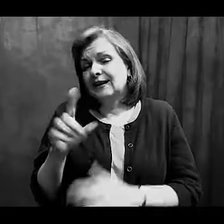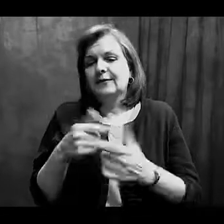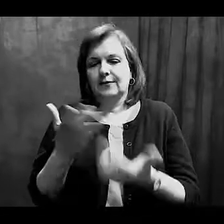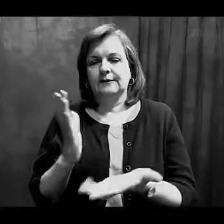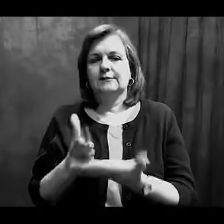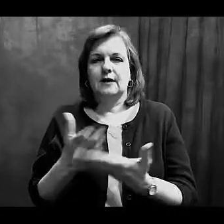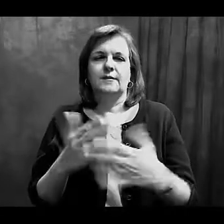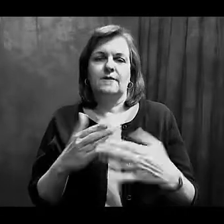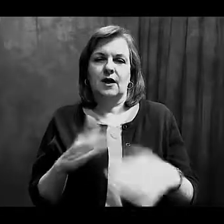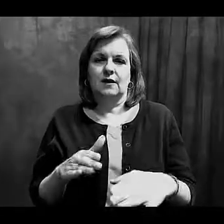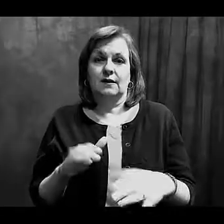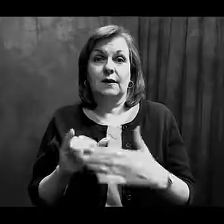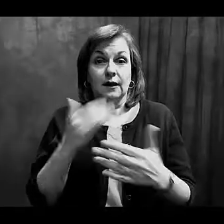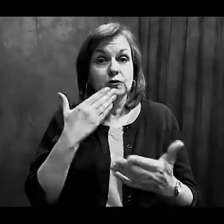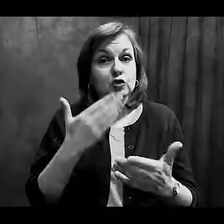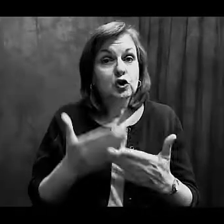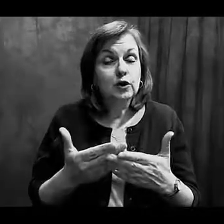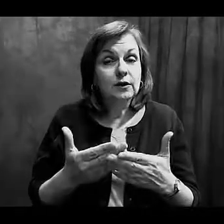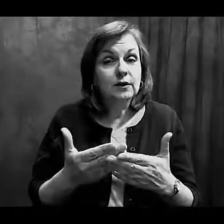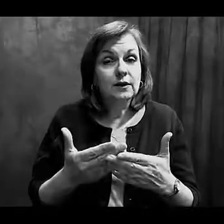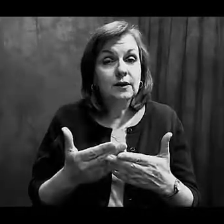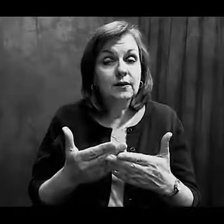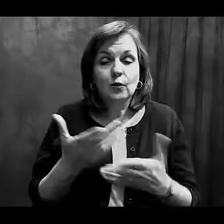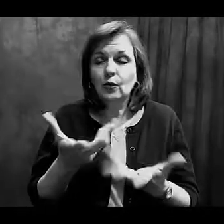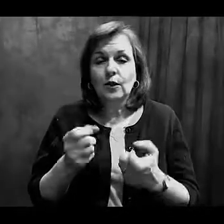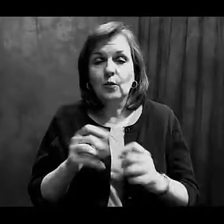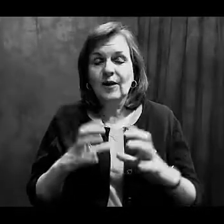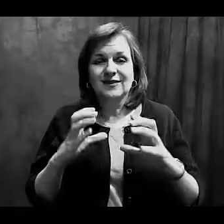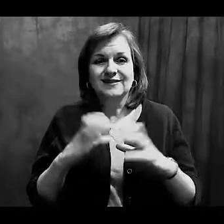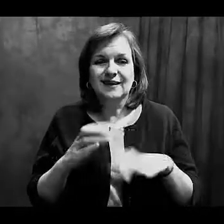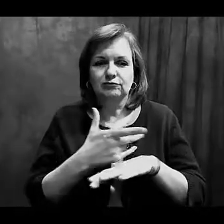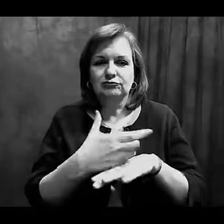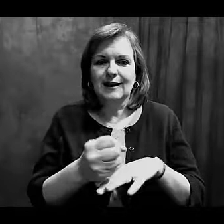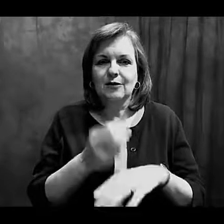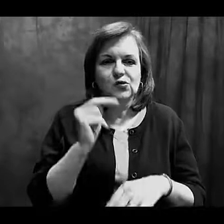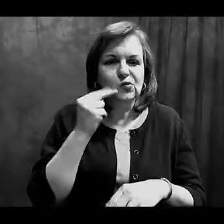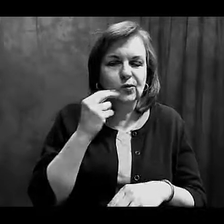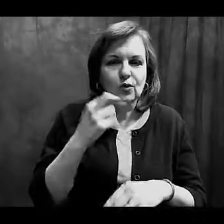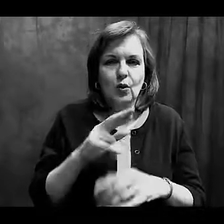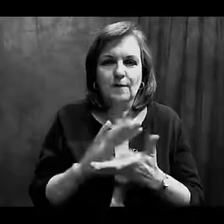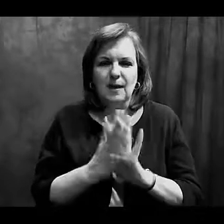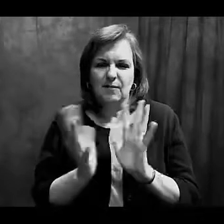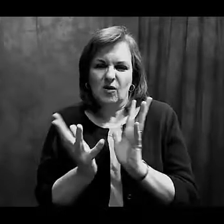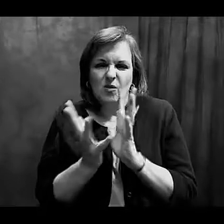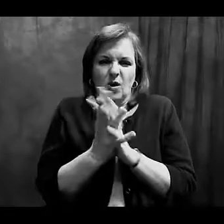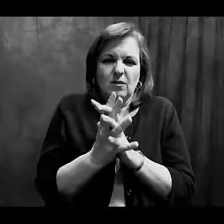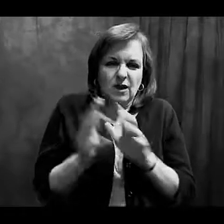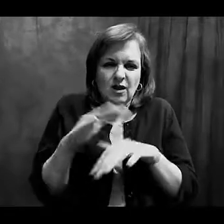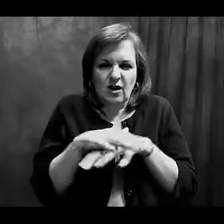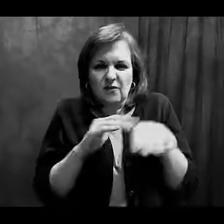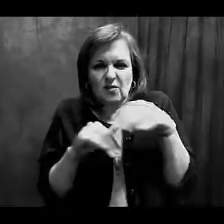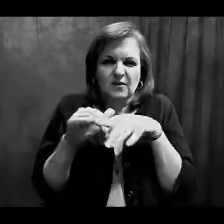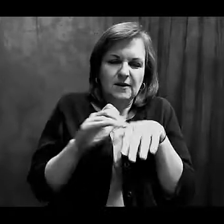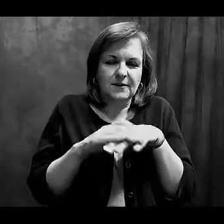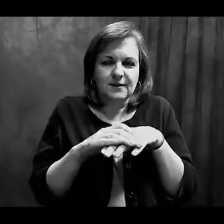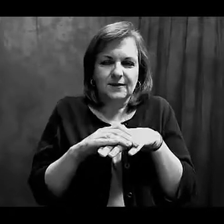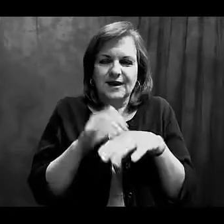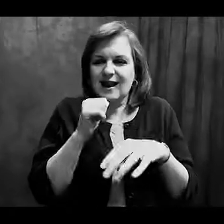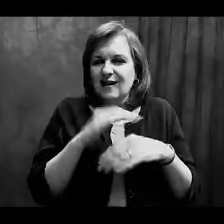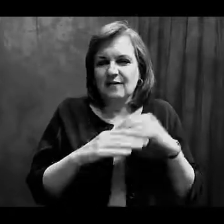this is good! because we don't want the cells to run out of nutrients we don't want them to be crowded and uncomfortable we don't want